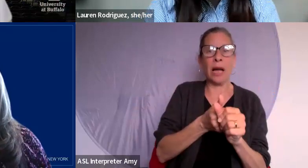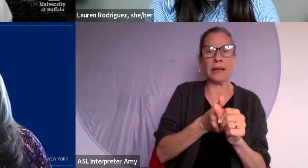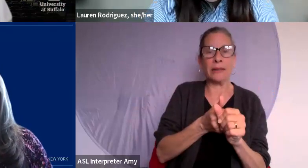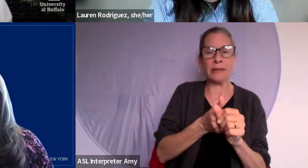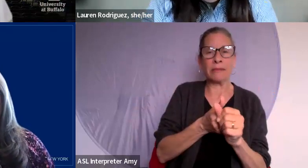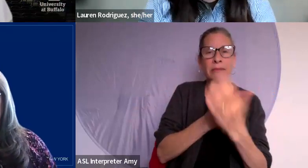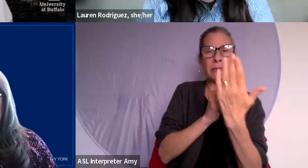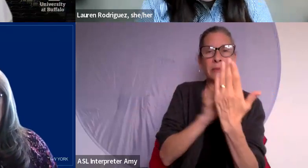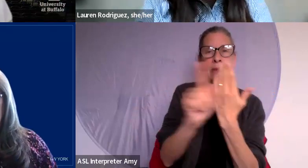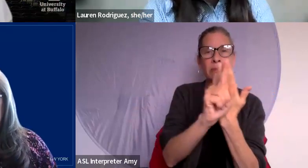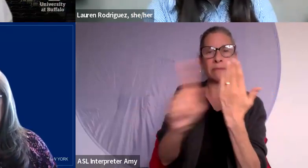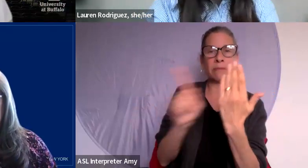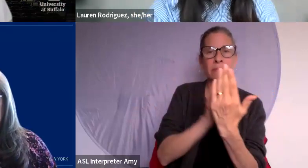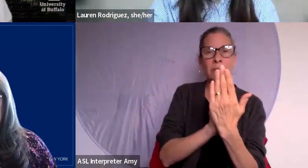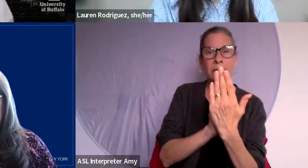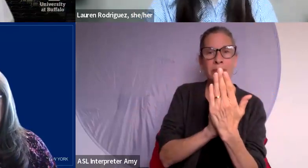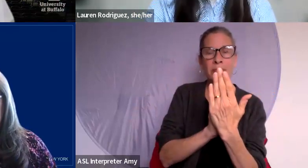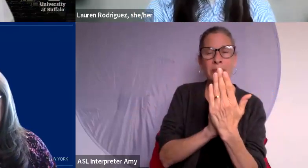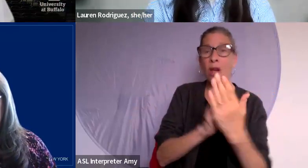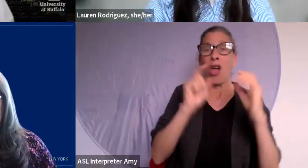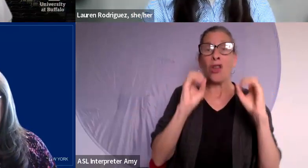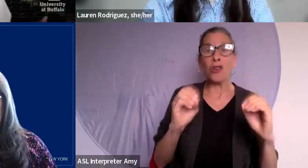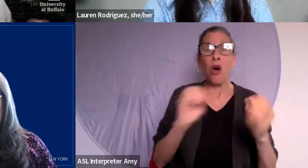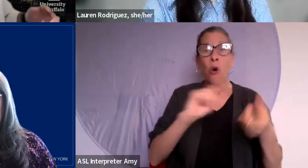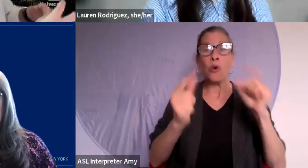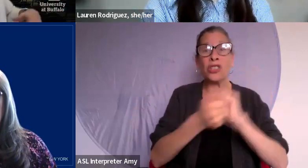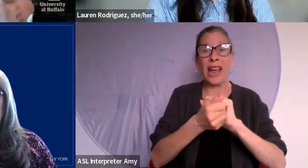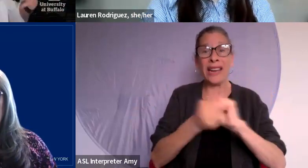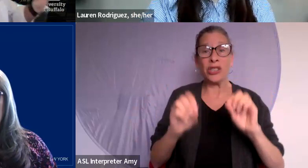is no change to the Brightspace interface. And for this initial